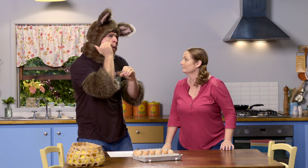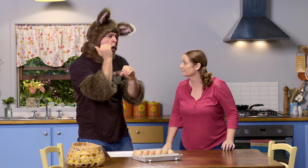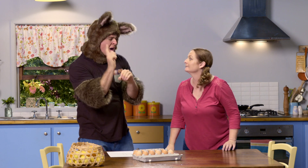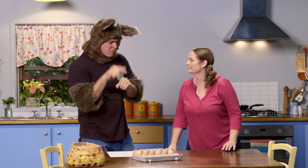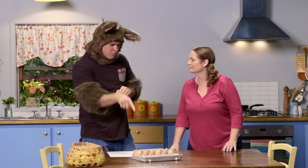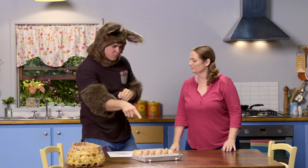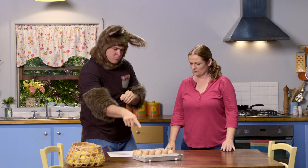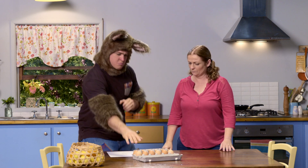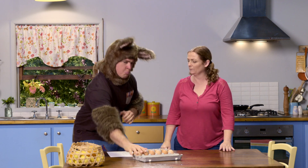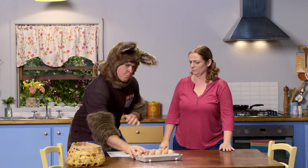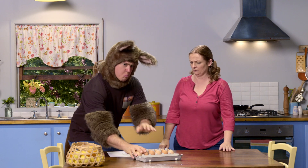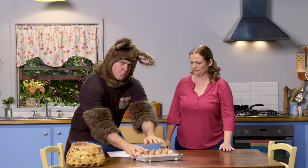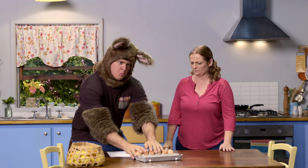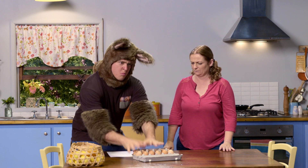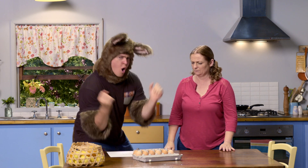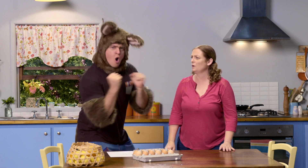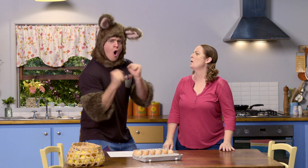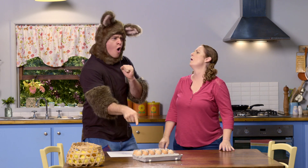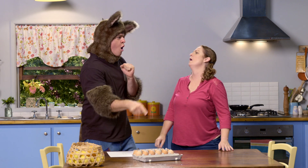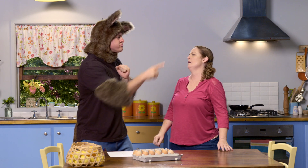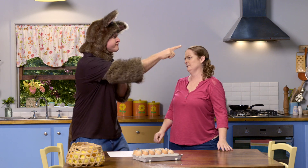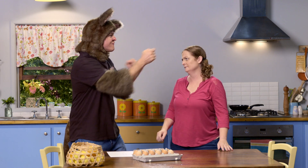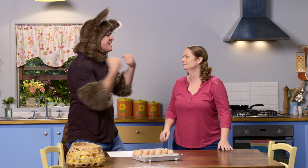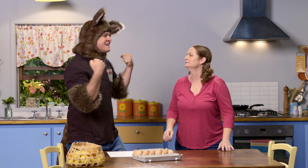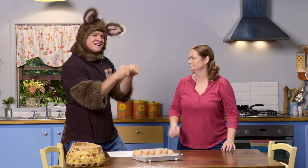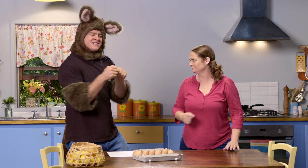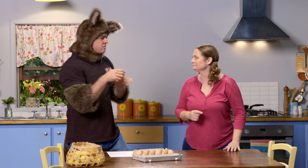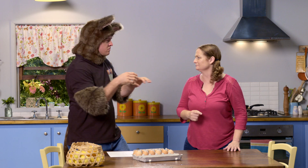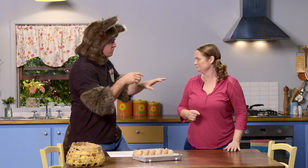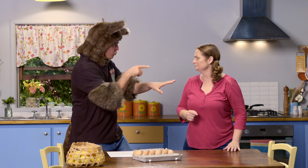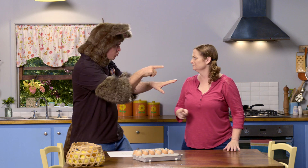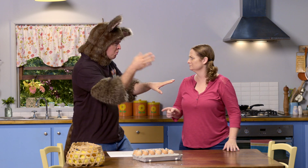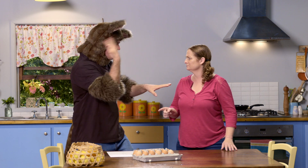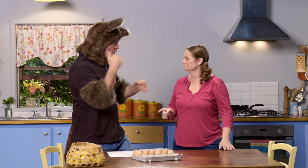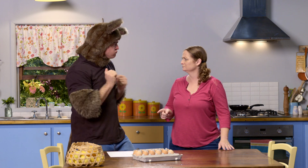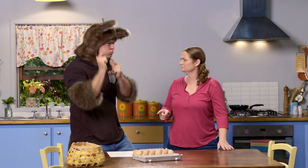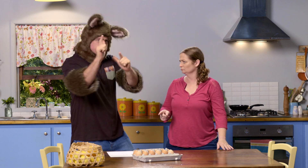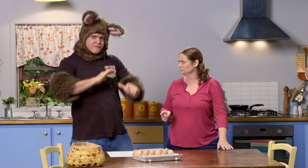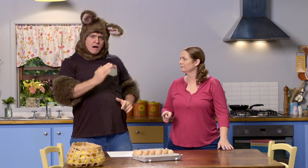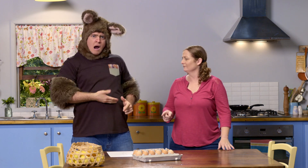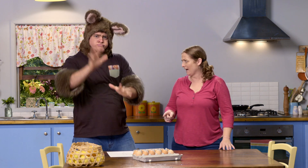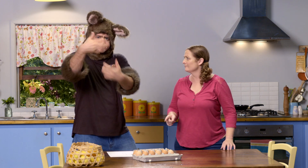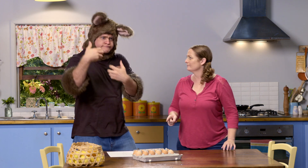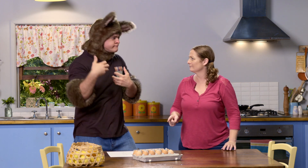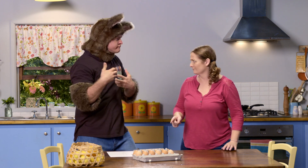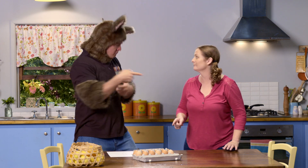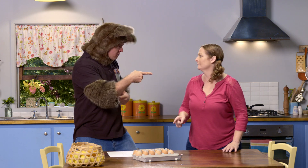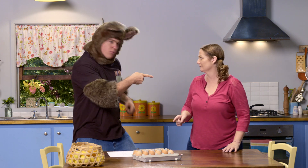But these eggs, they're cold. You got them from the fridge. Did you get these eggs from the farm?